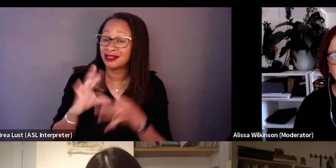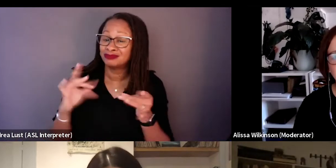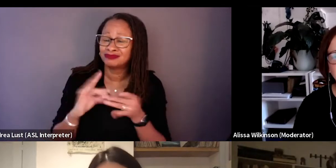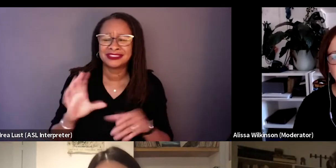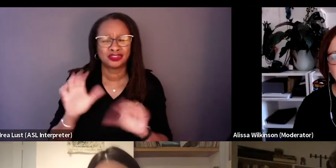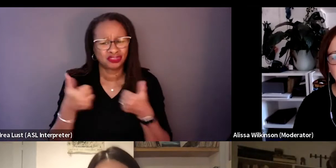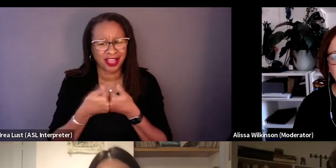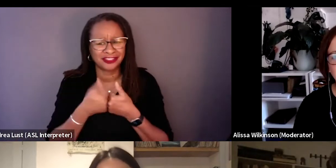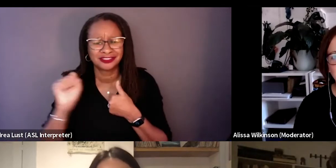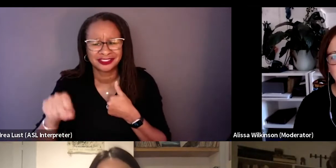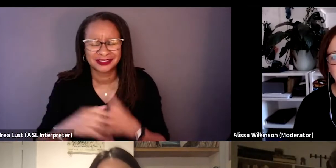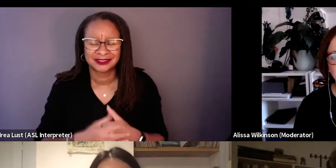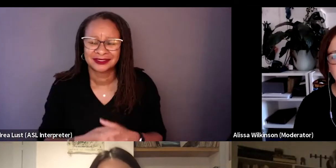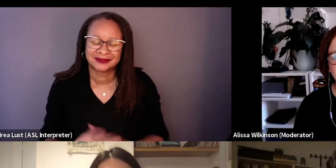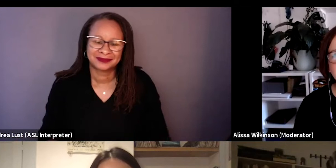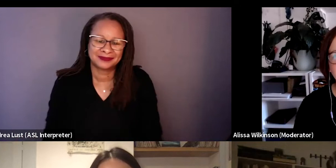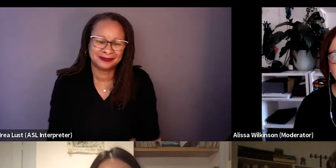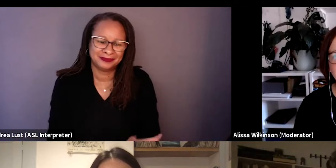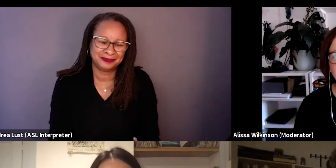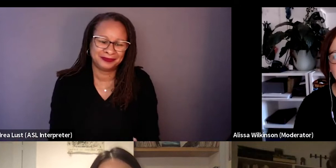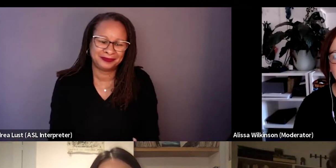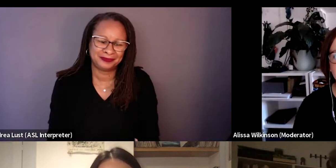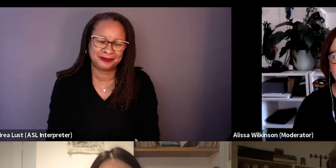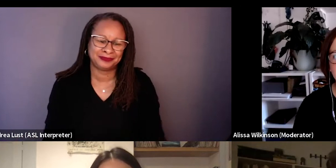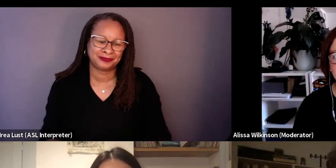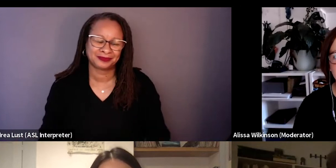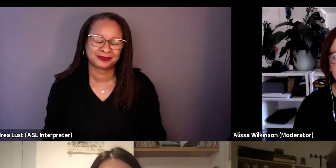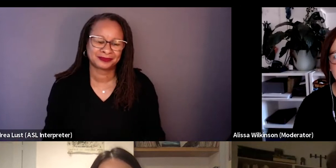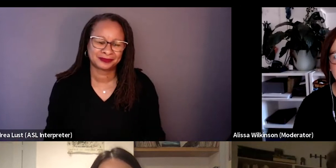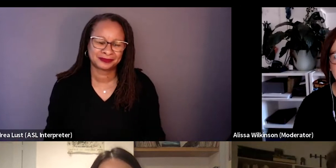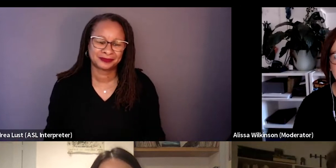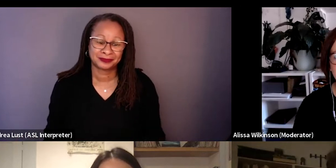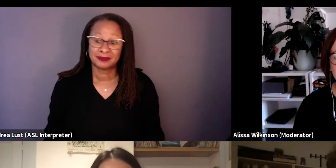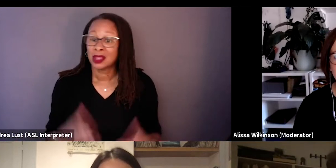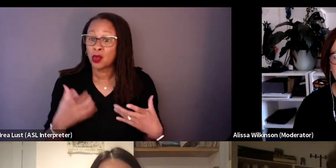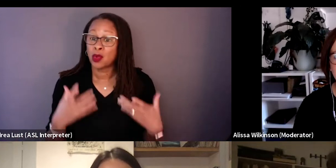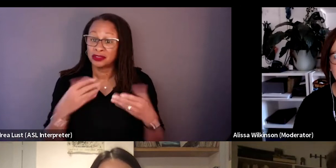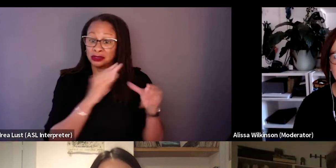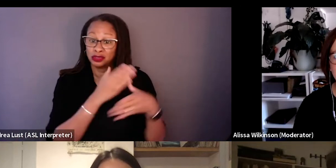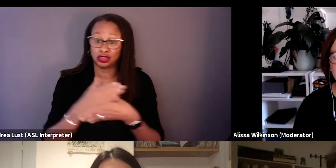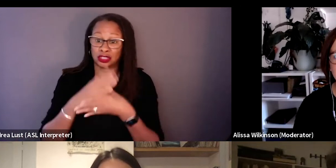It's, but look, we are, we are doing a film. What we wanted to choose is film tell the story of this division,